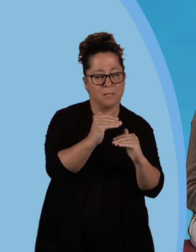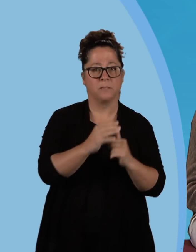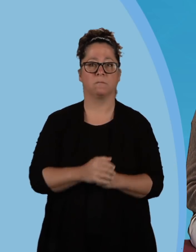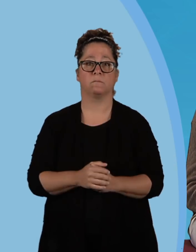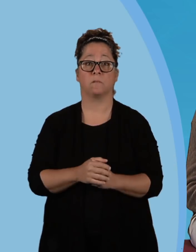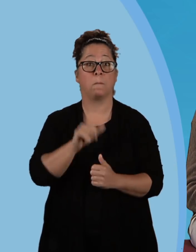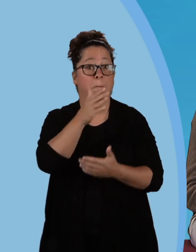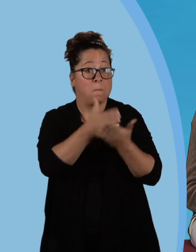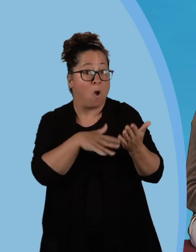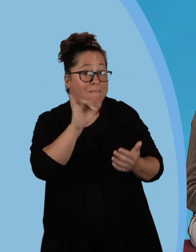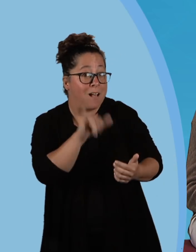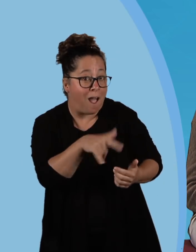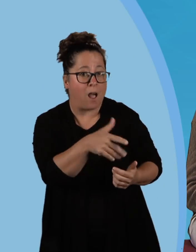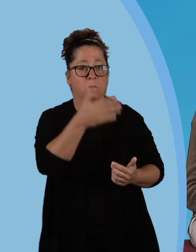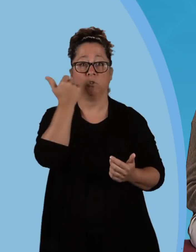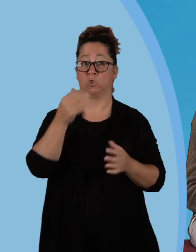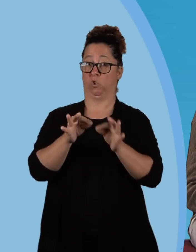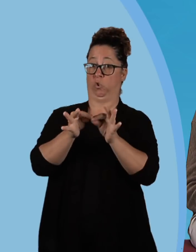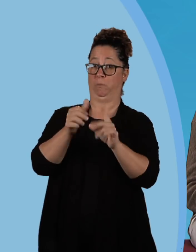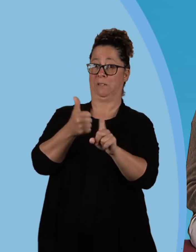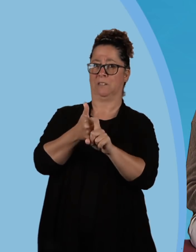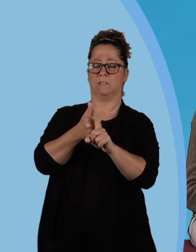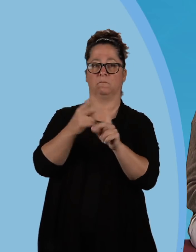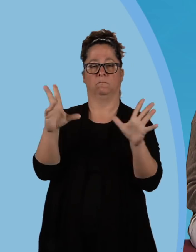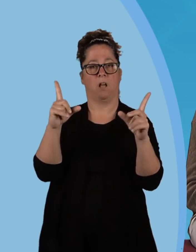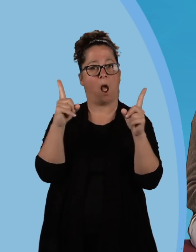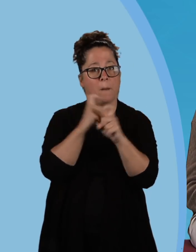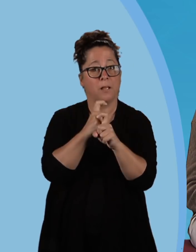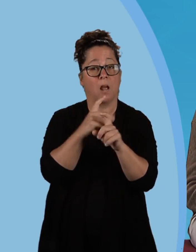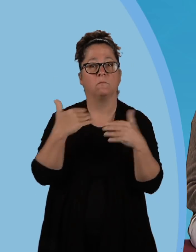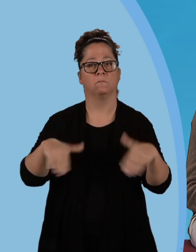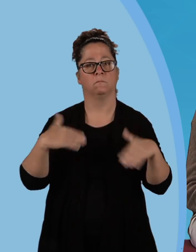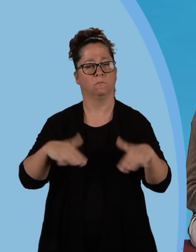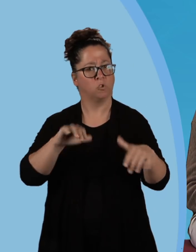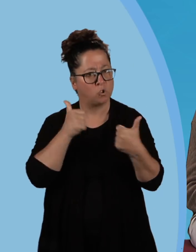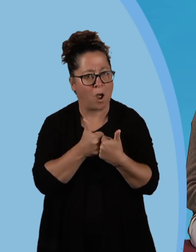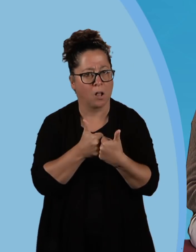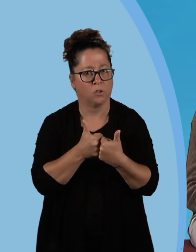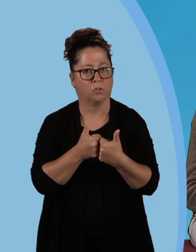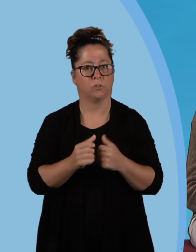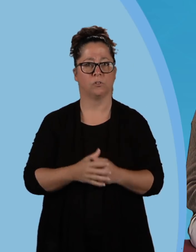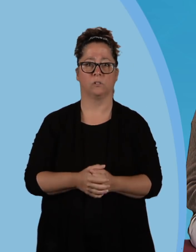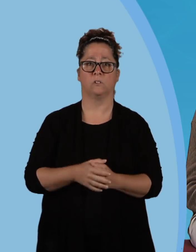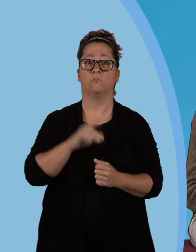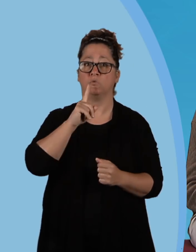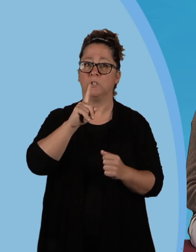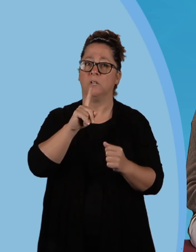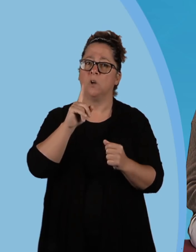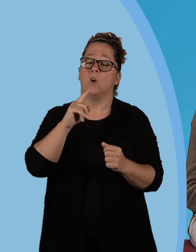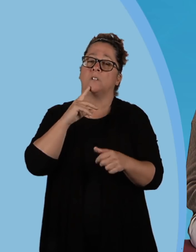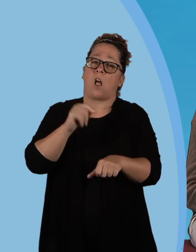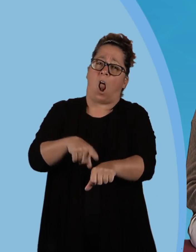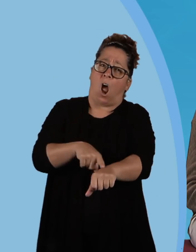is a very complex and challenging skill. It takes a long time to become a good interpreter